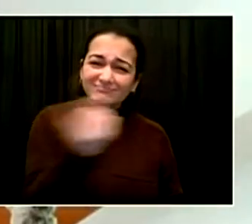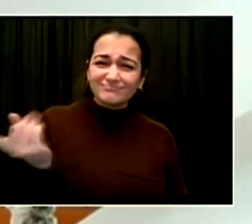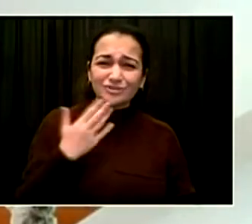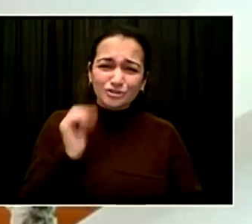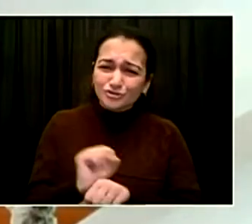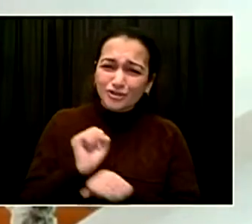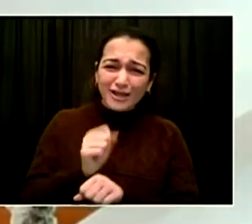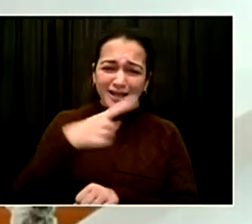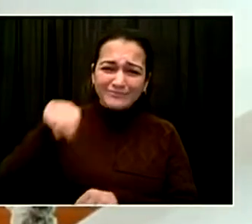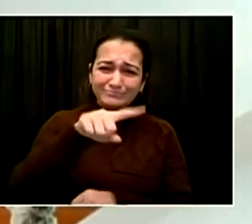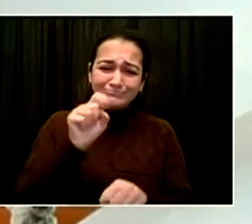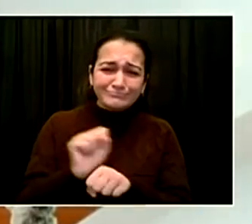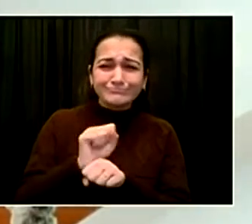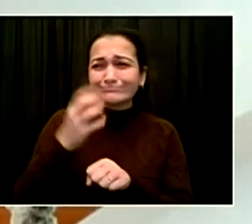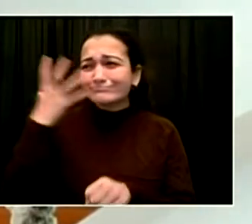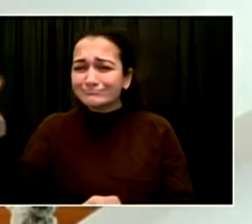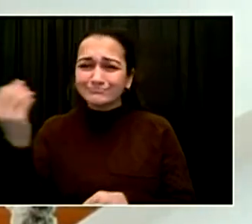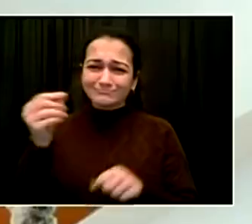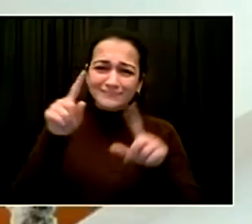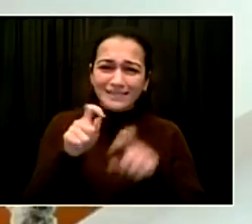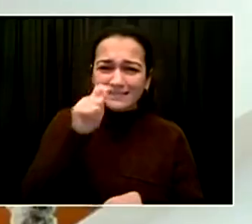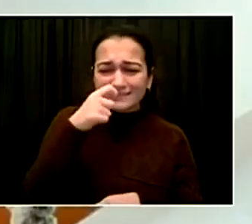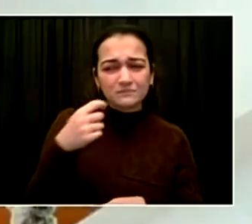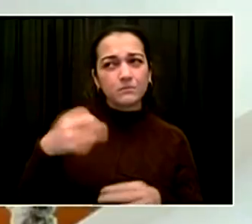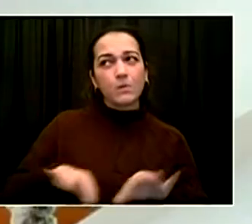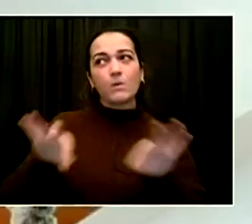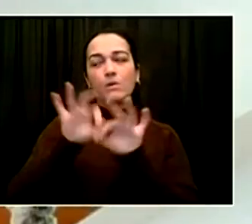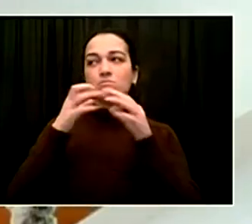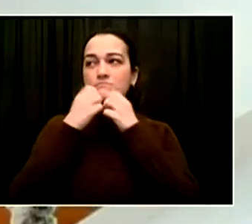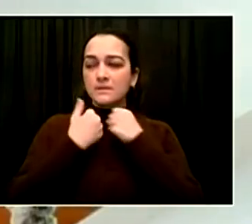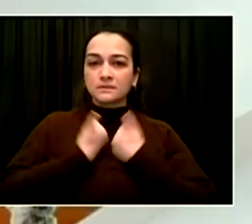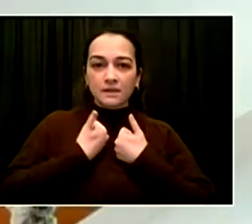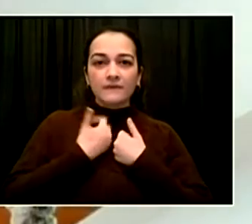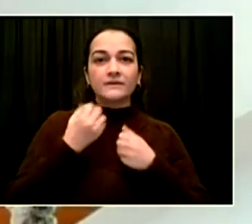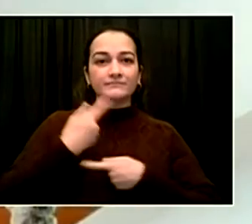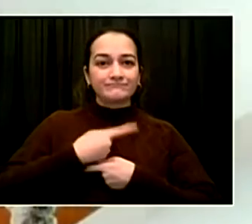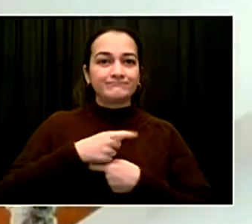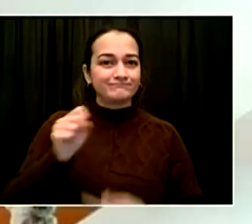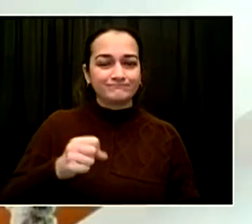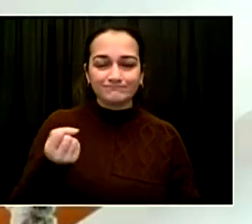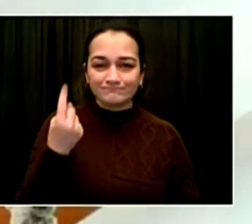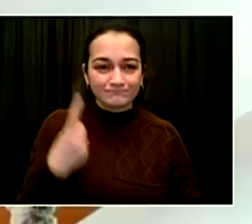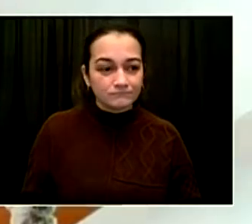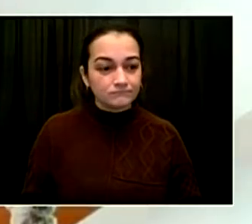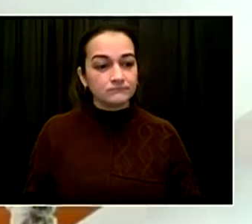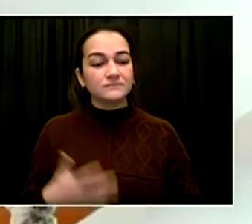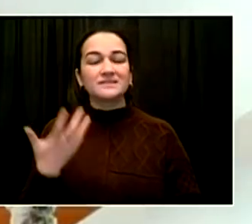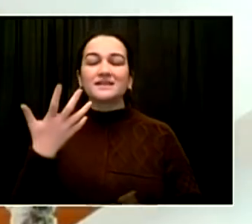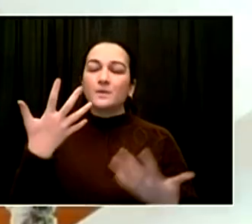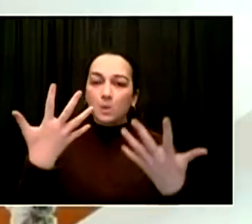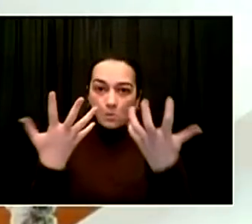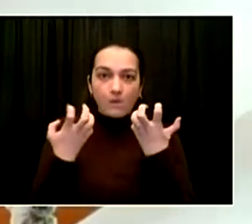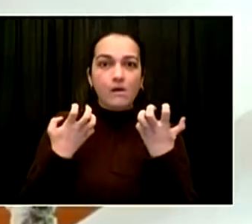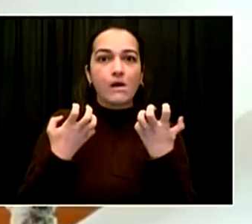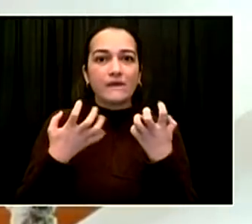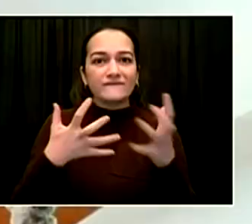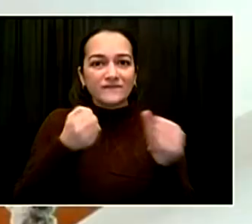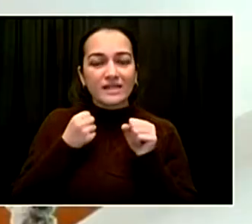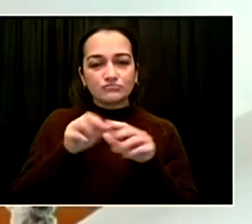AT THE CAPACITY.